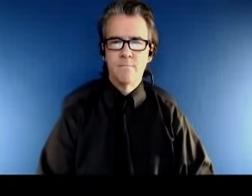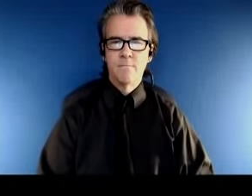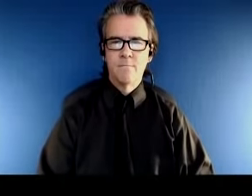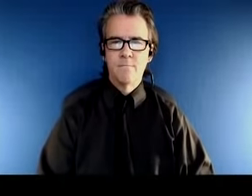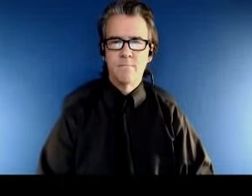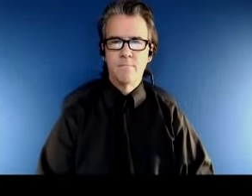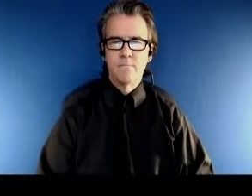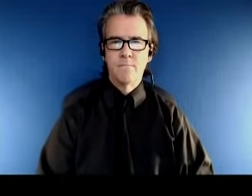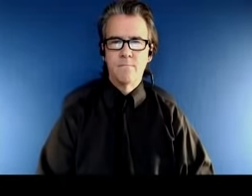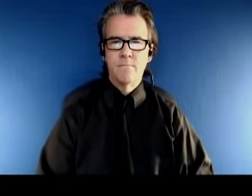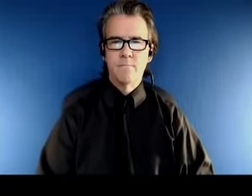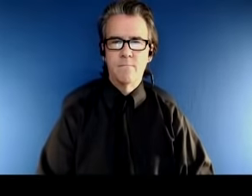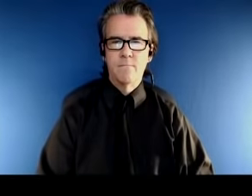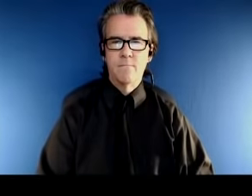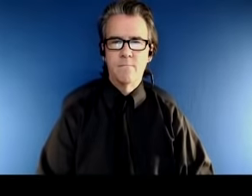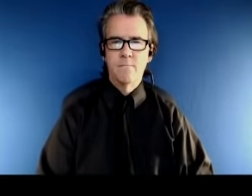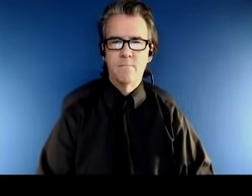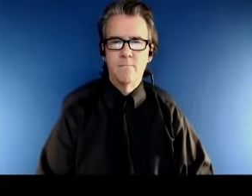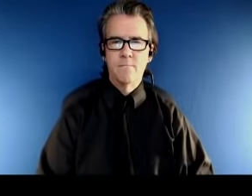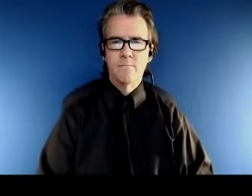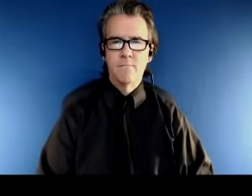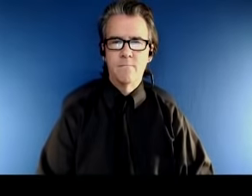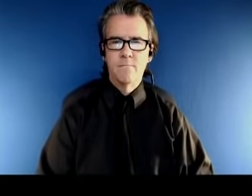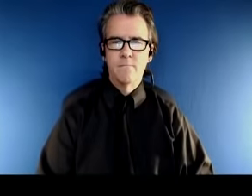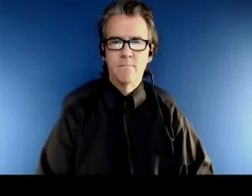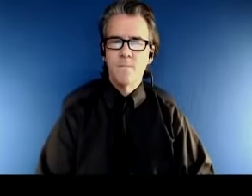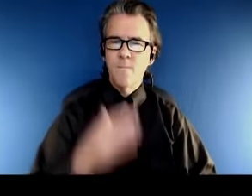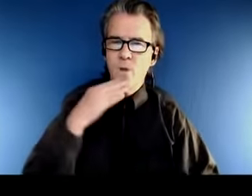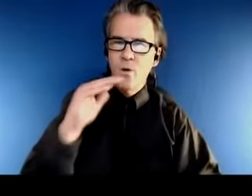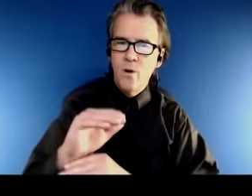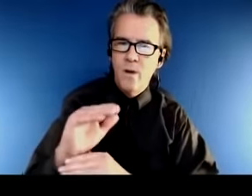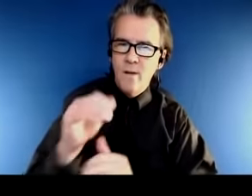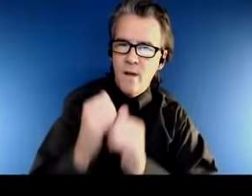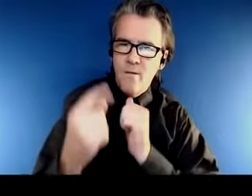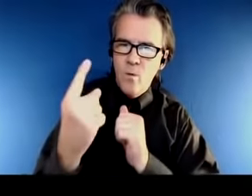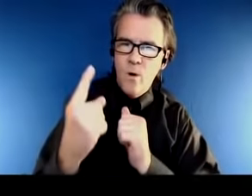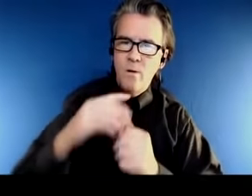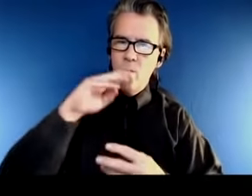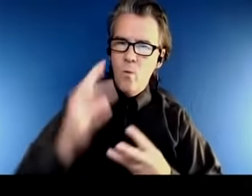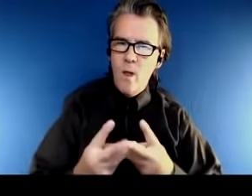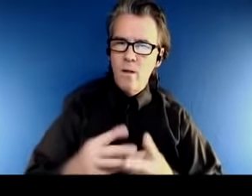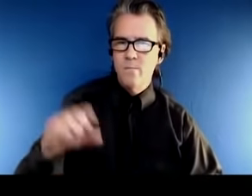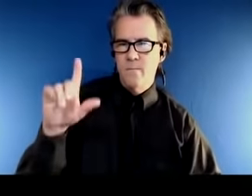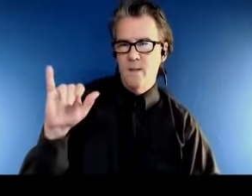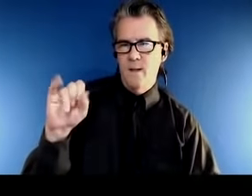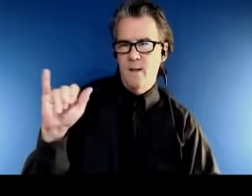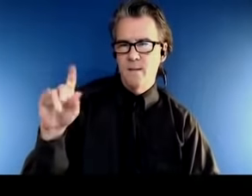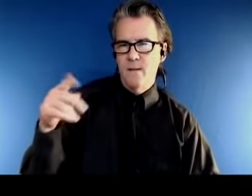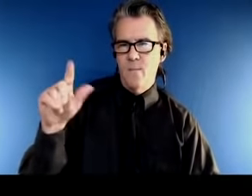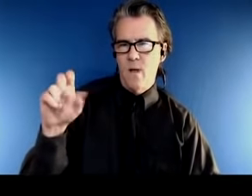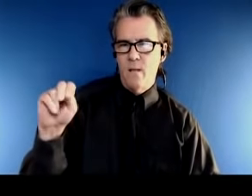we have a 50 community resource centers open right now. The hours of those CRCs are 8:00 AM to 10:00 PM.